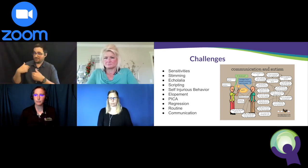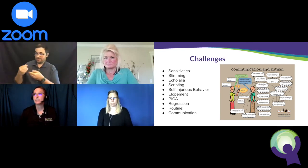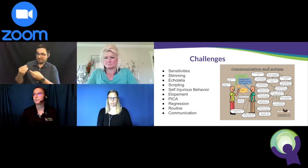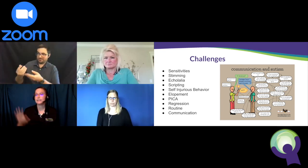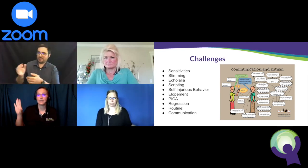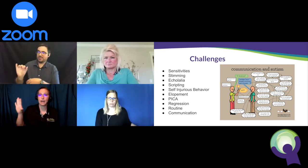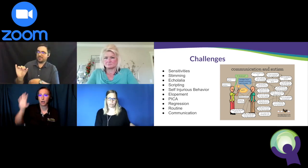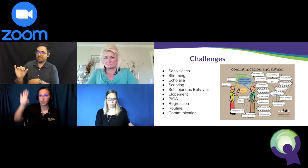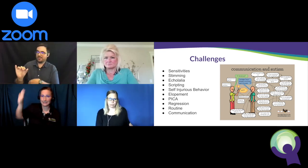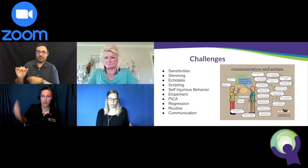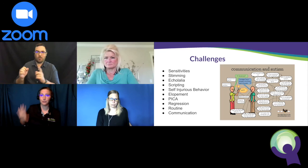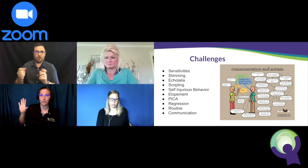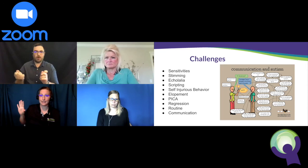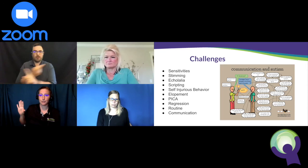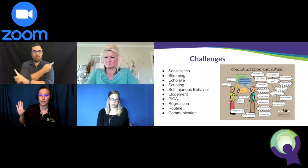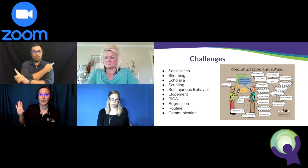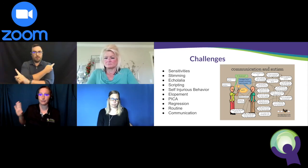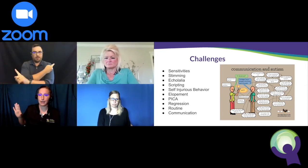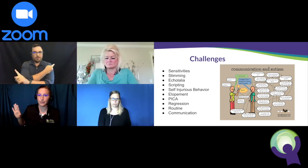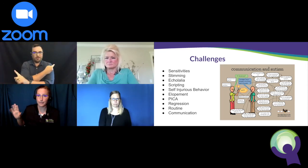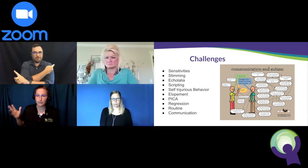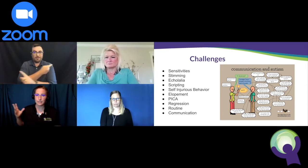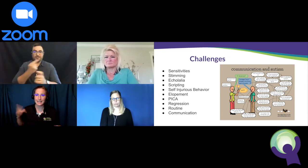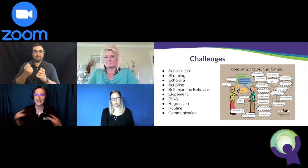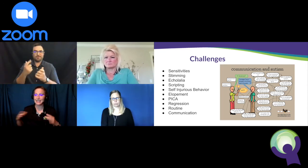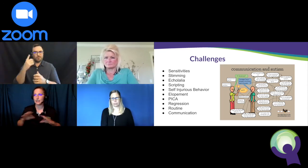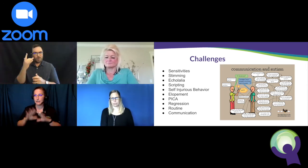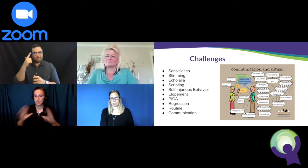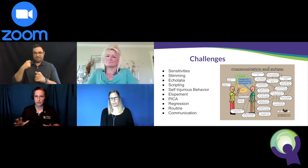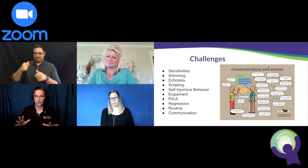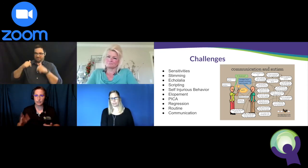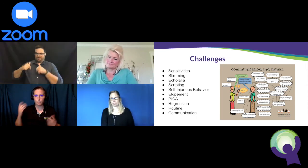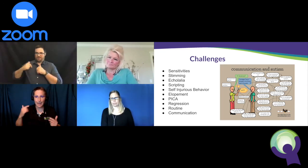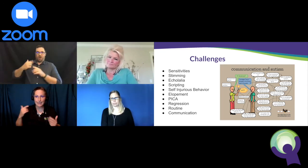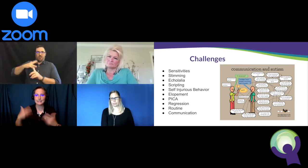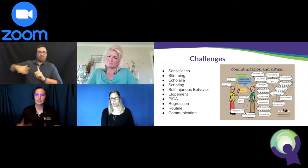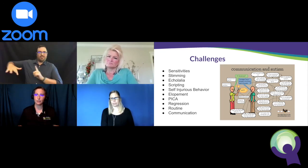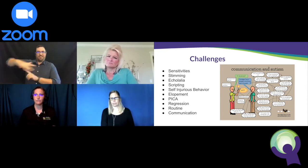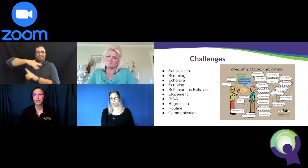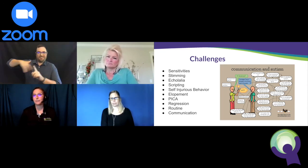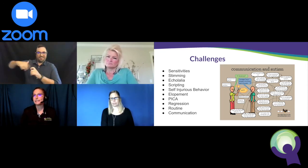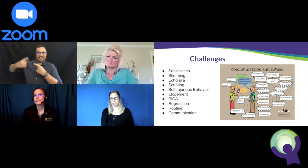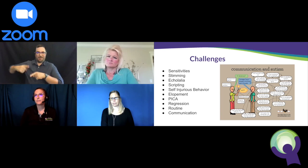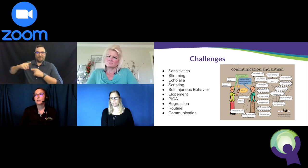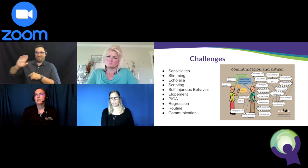It's because they've got all these other things going on around them that they're taking in, in their minds and in their environments.